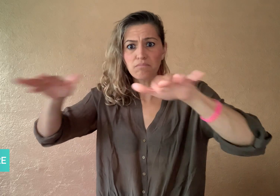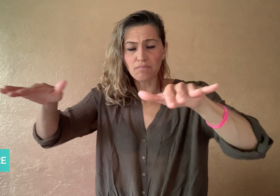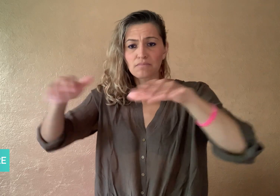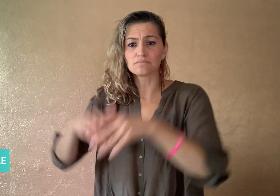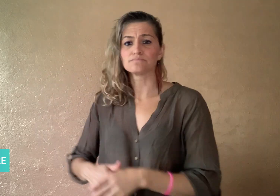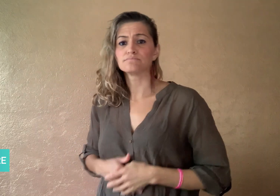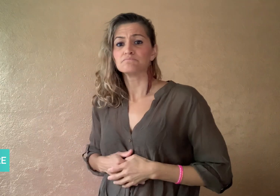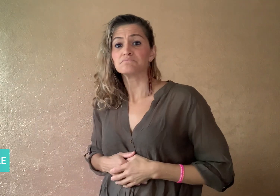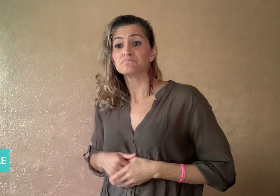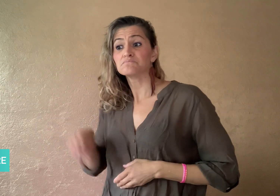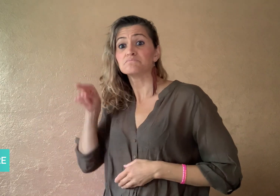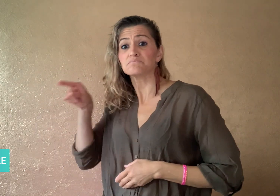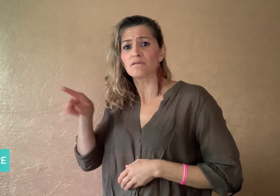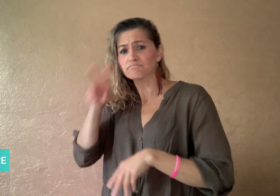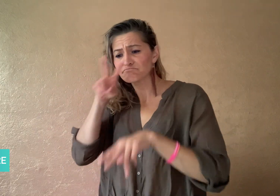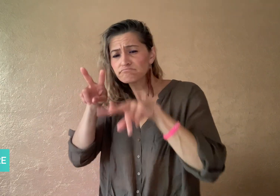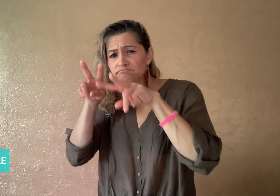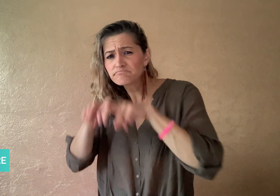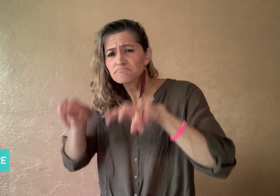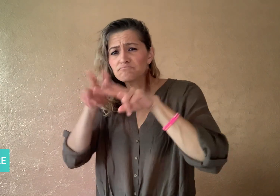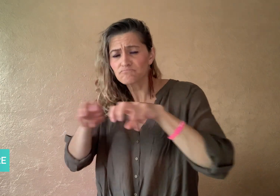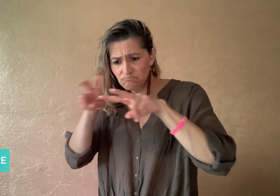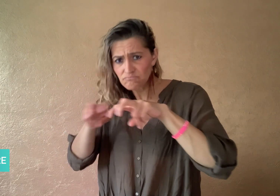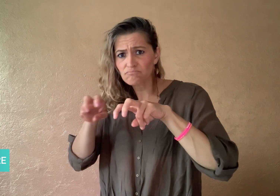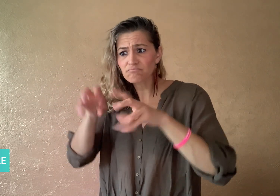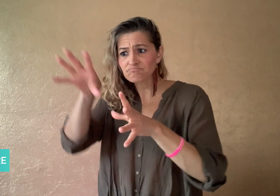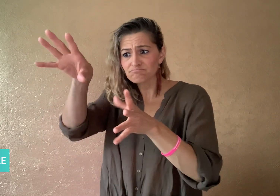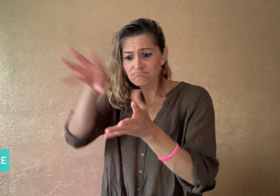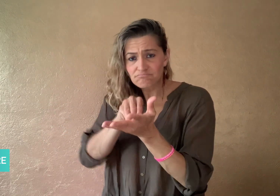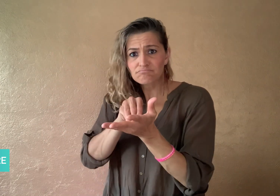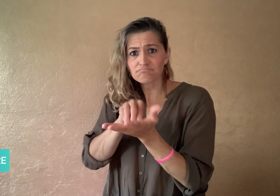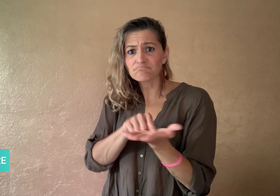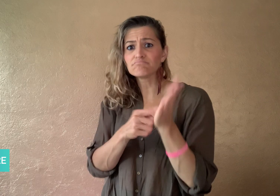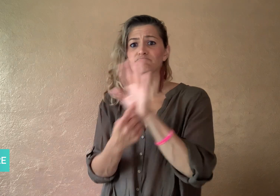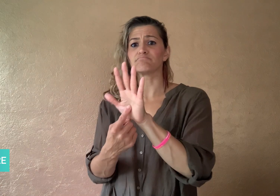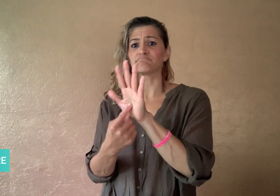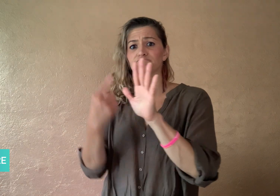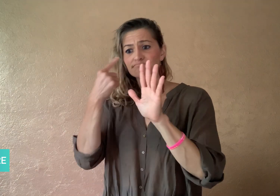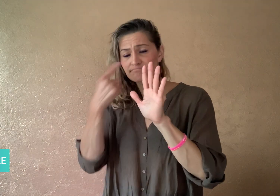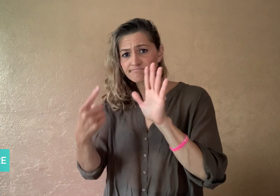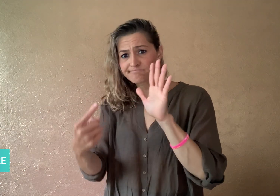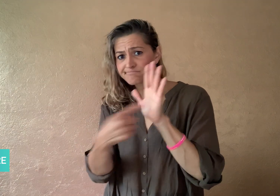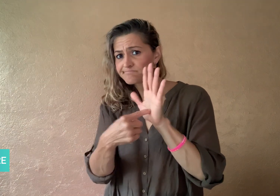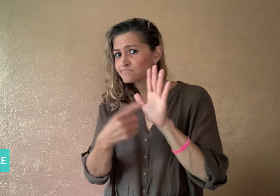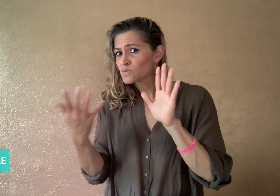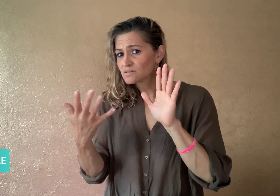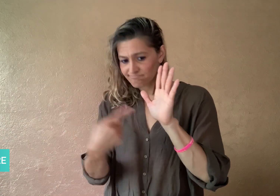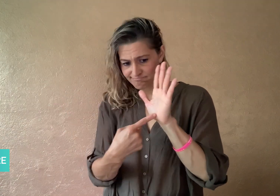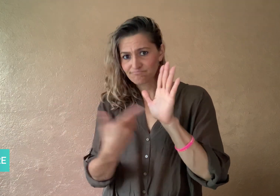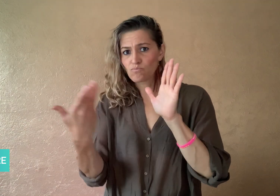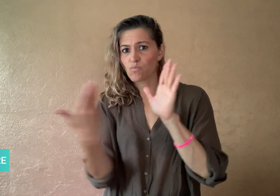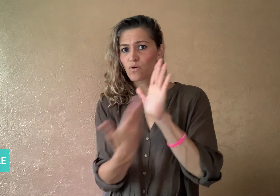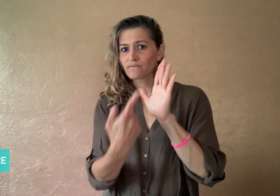The survey results showed that while there was